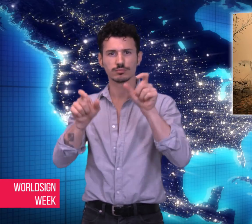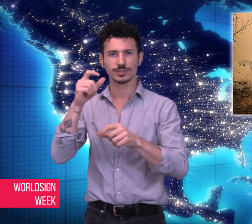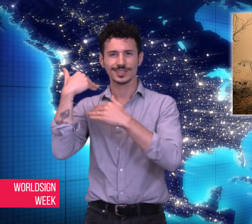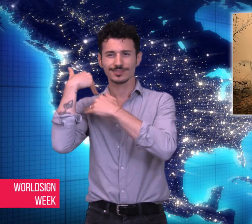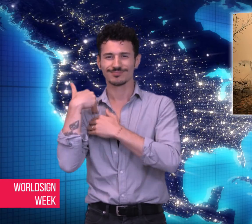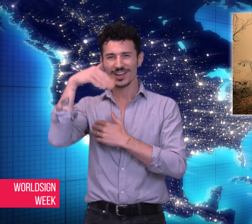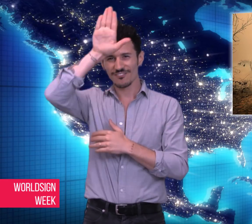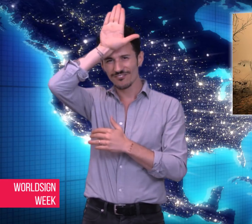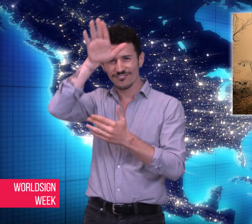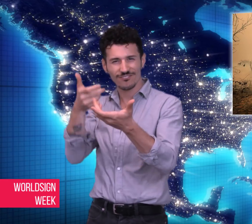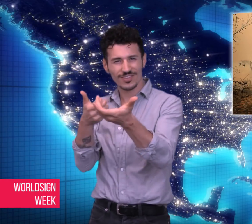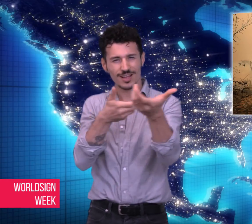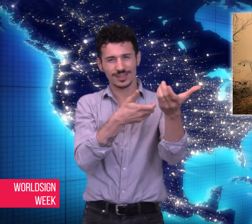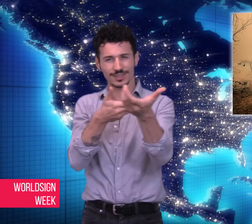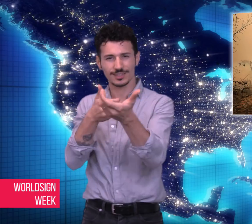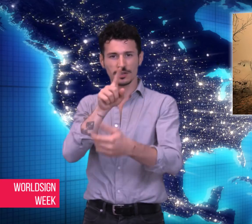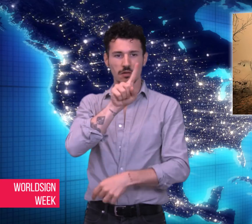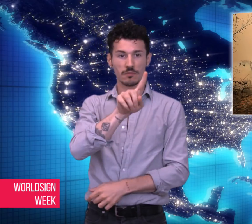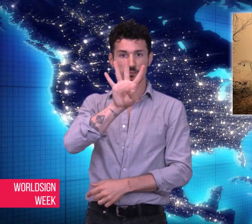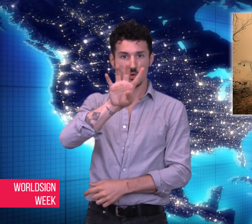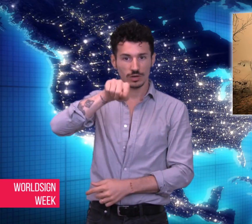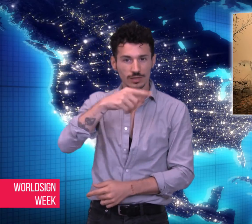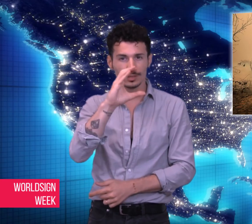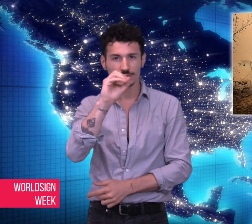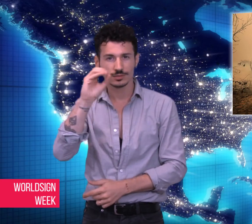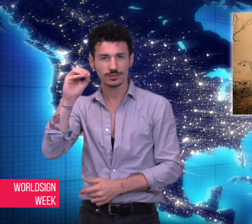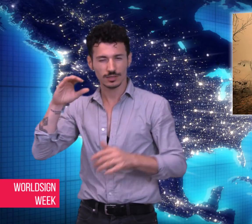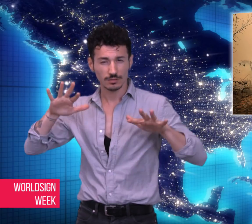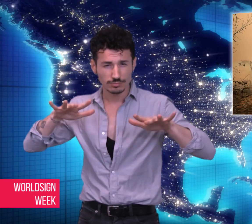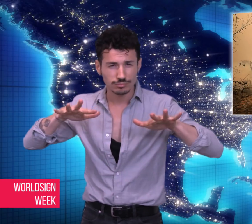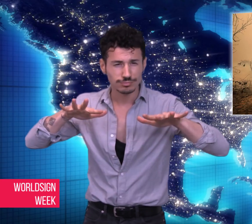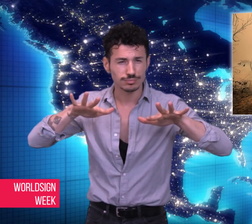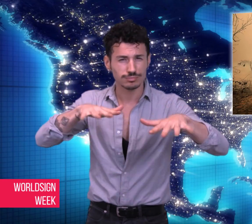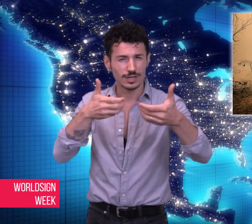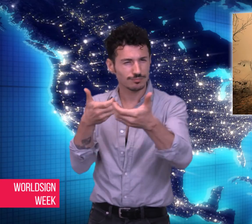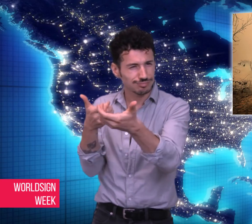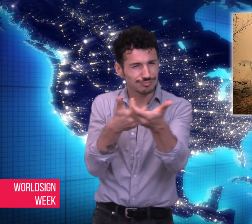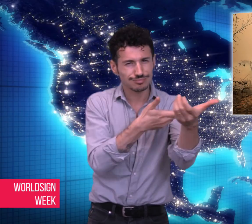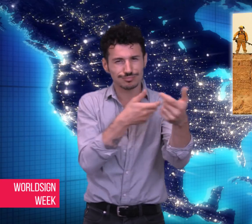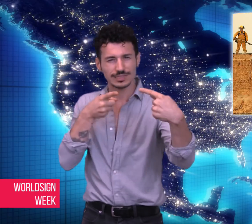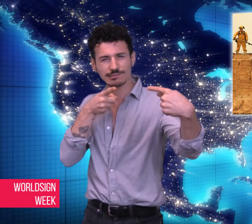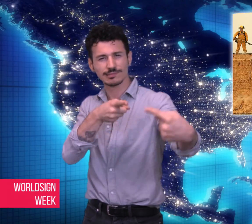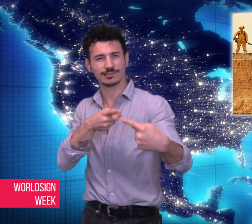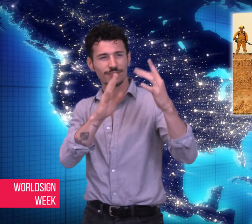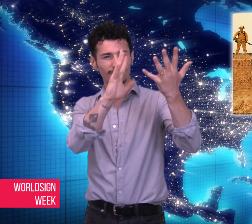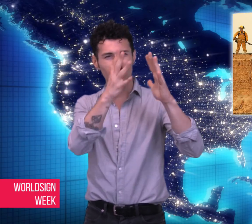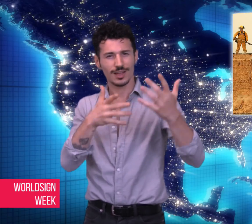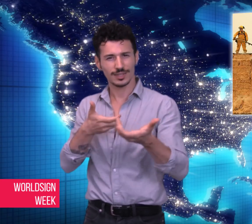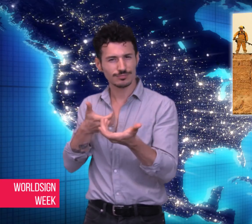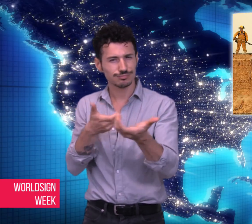dozen major blazes according to California's Forestry and Fire